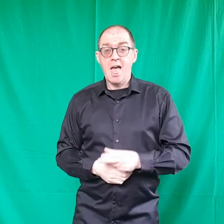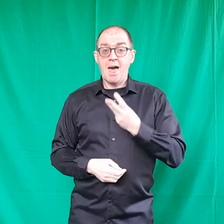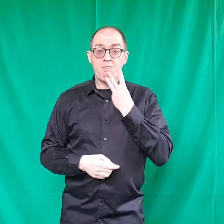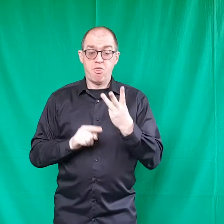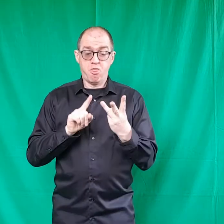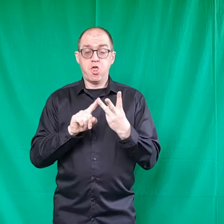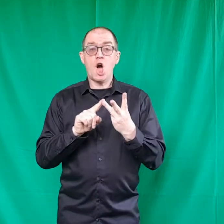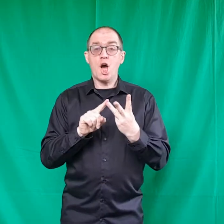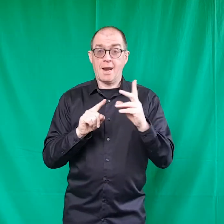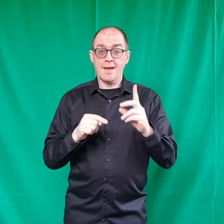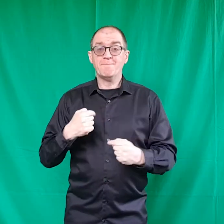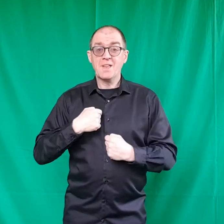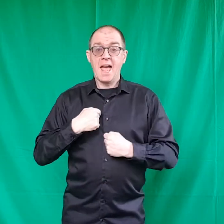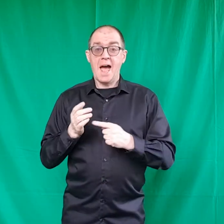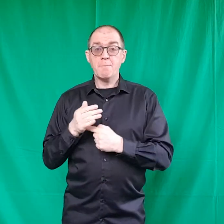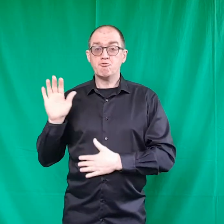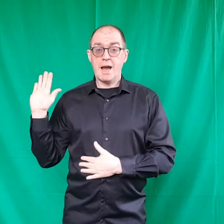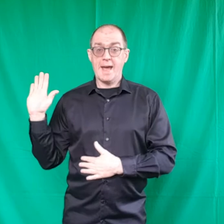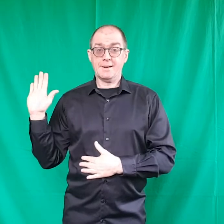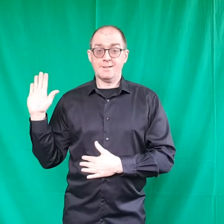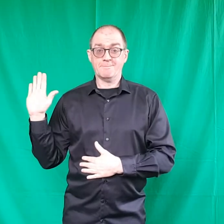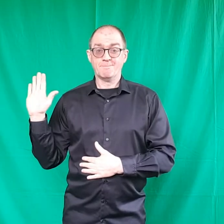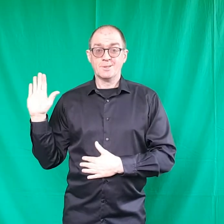And thirdly, I'm right-handed.